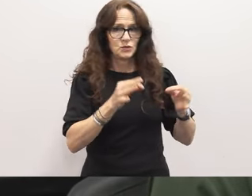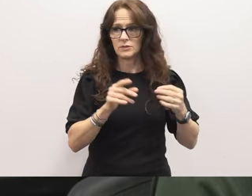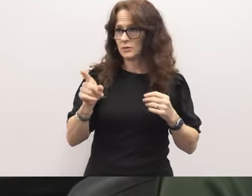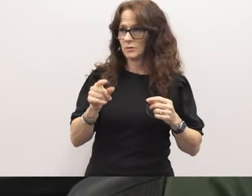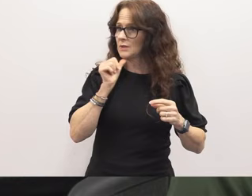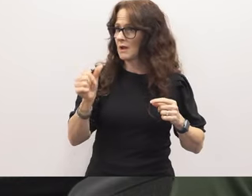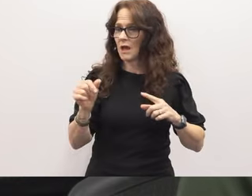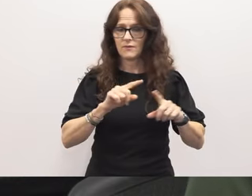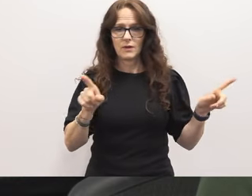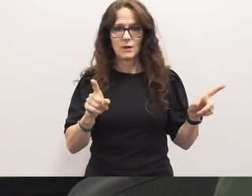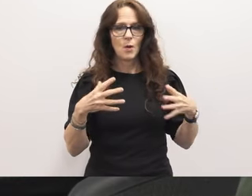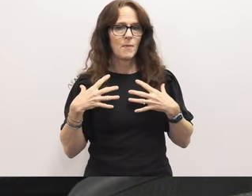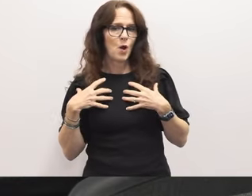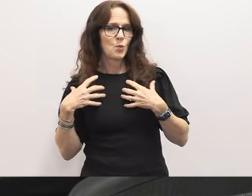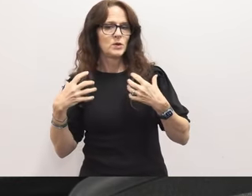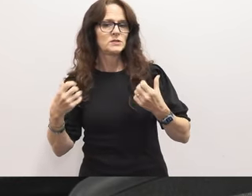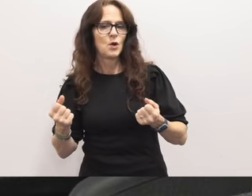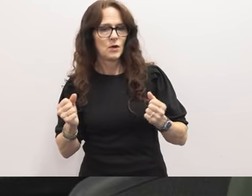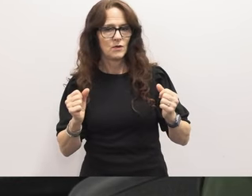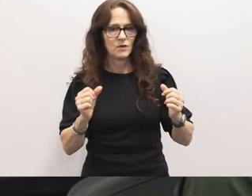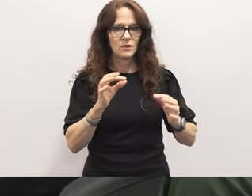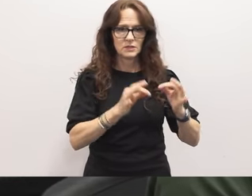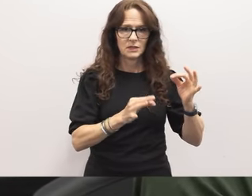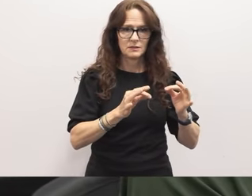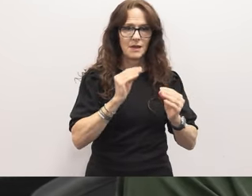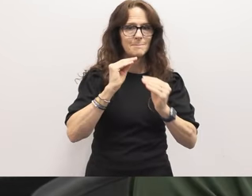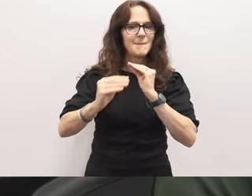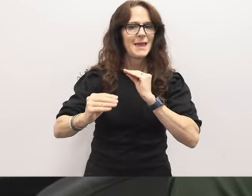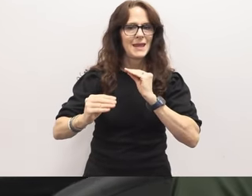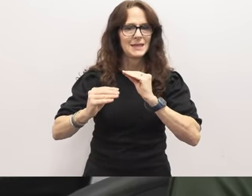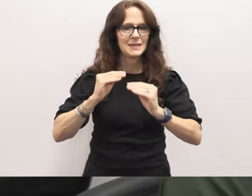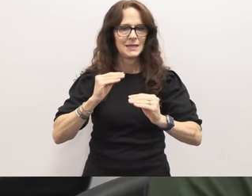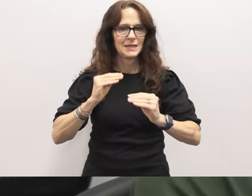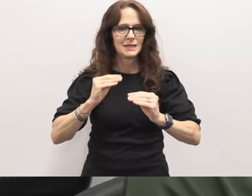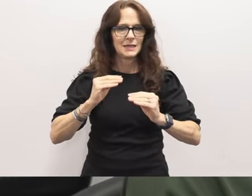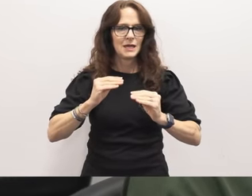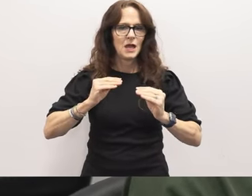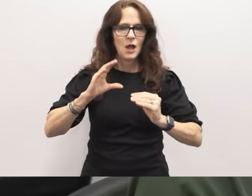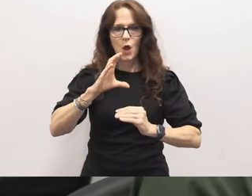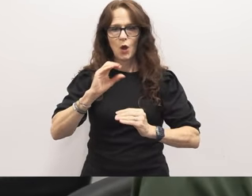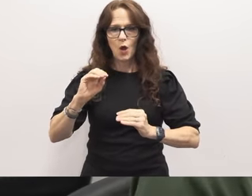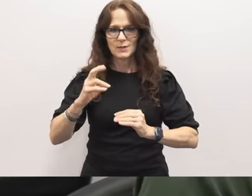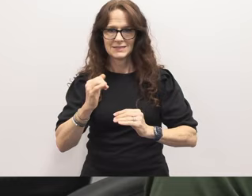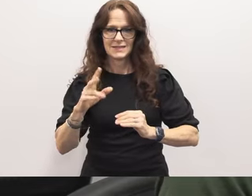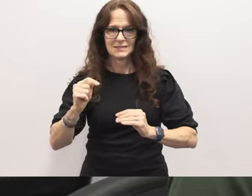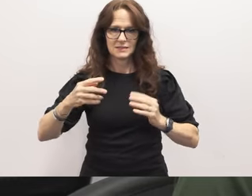But restorative justice is mending and again, that phrase coexisting and that's what we have pushed.